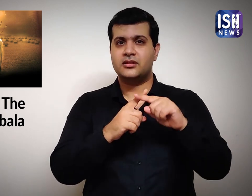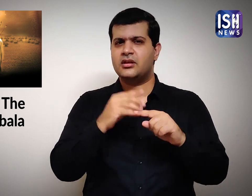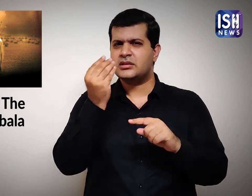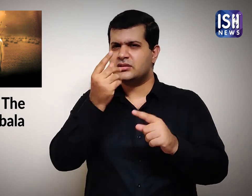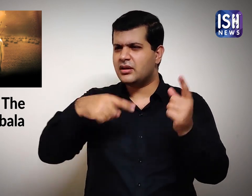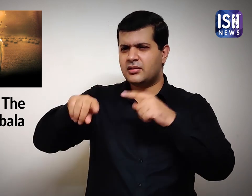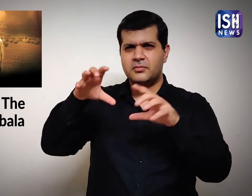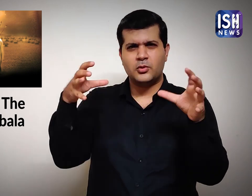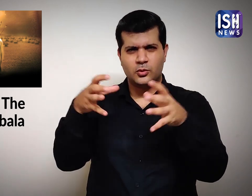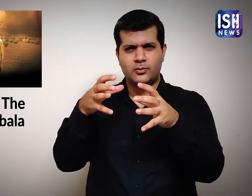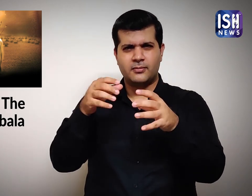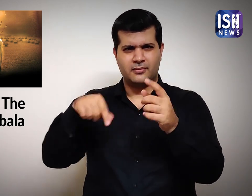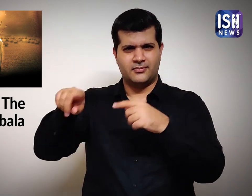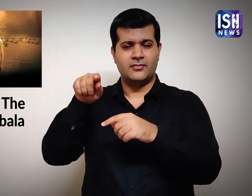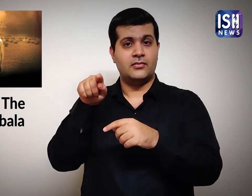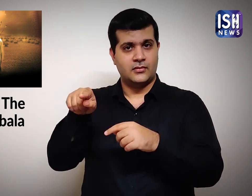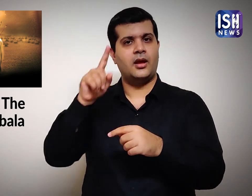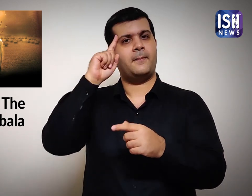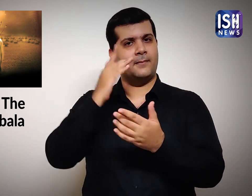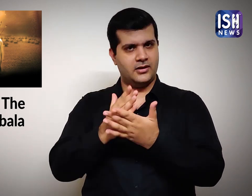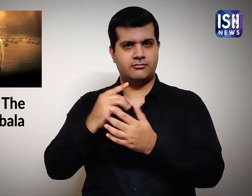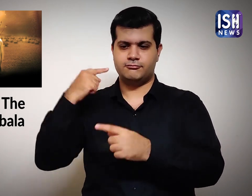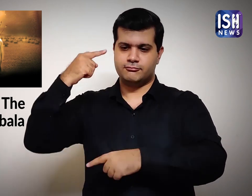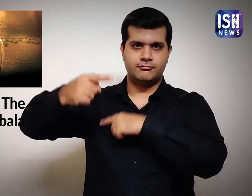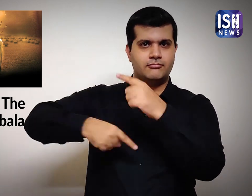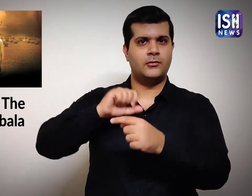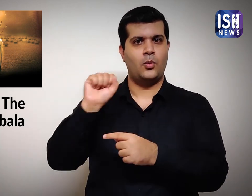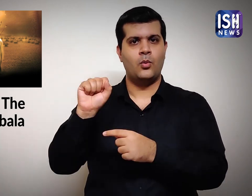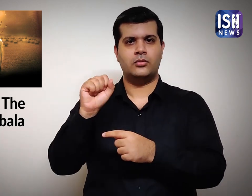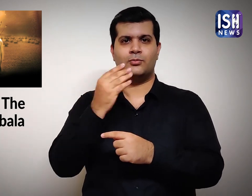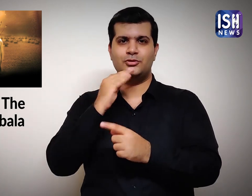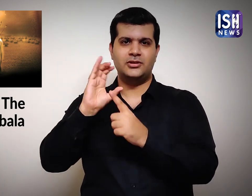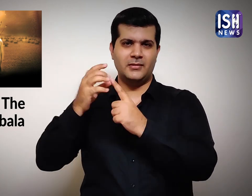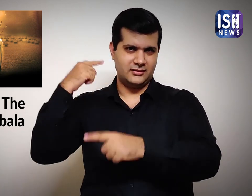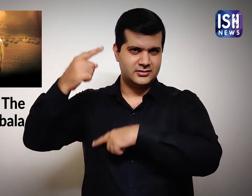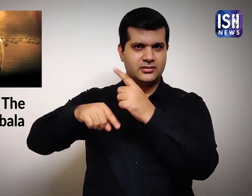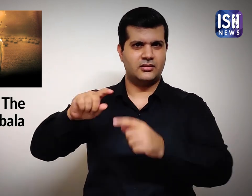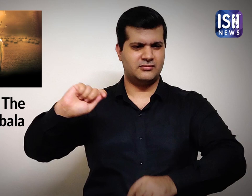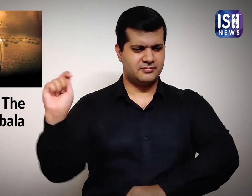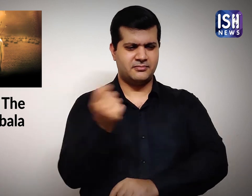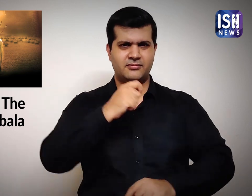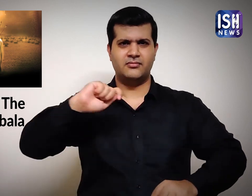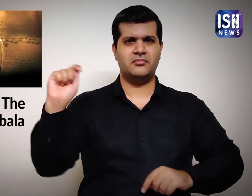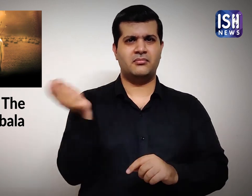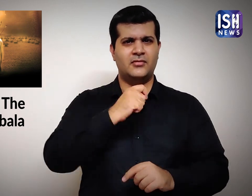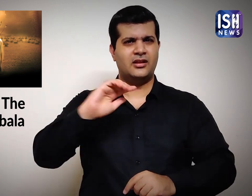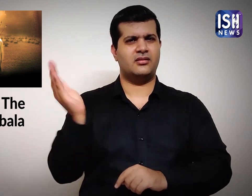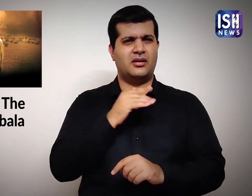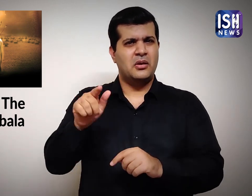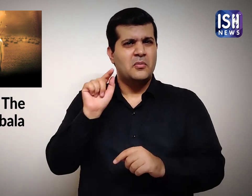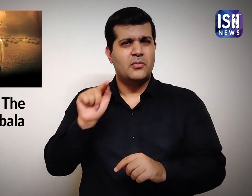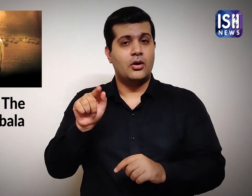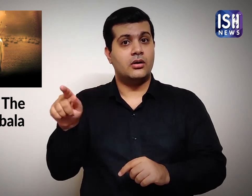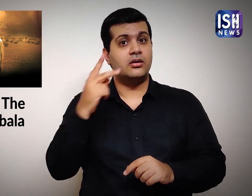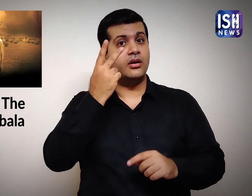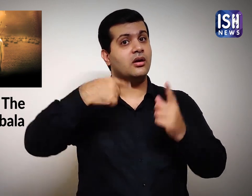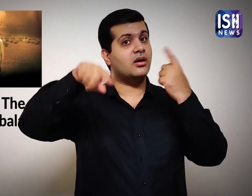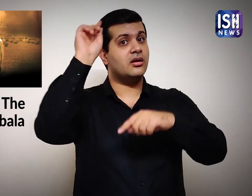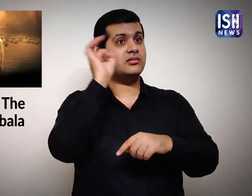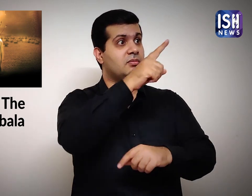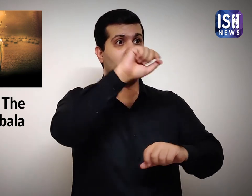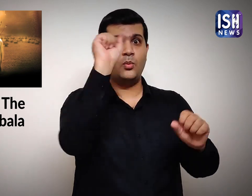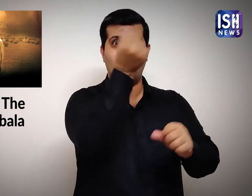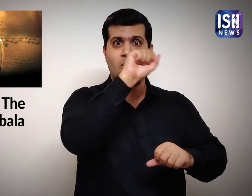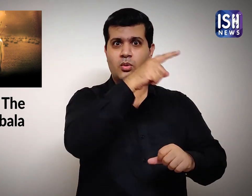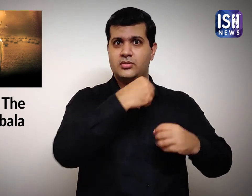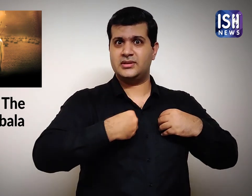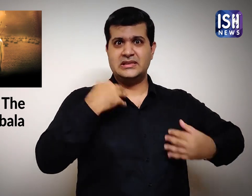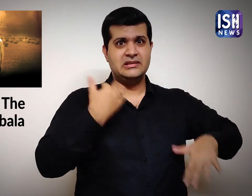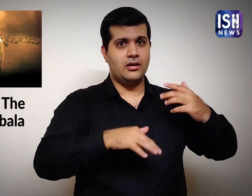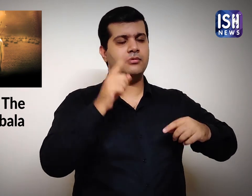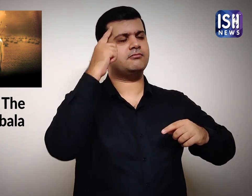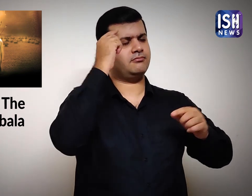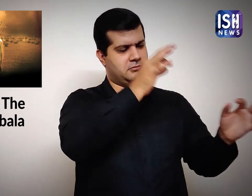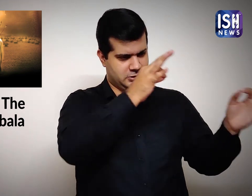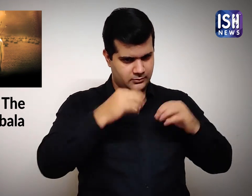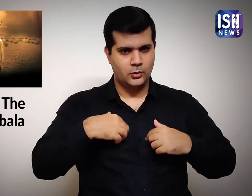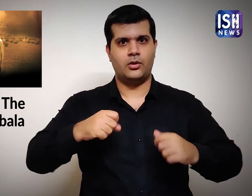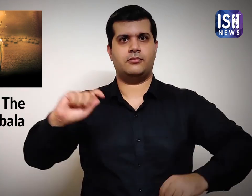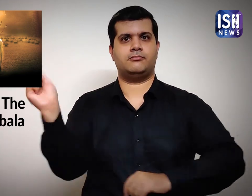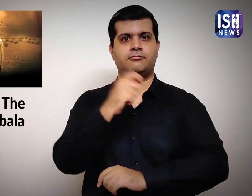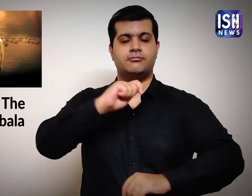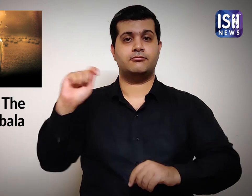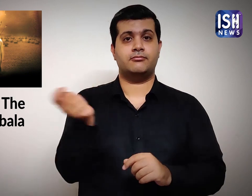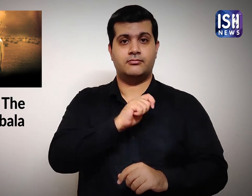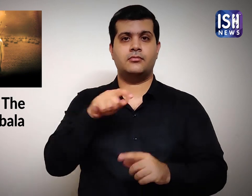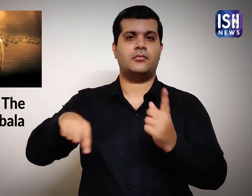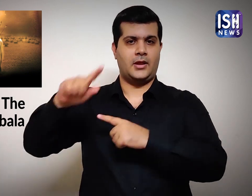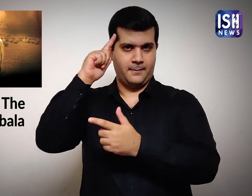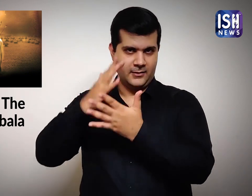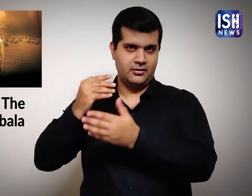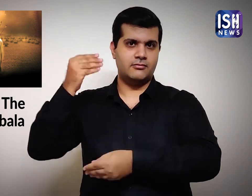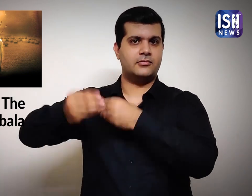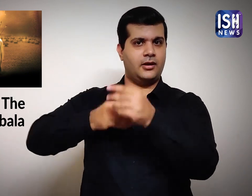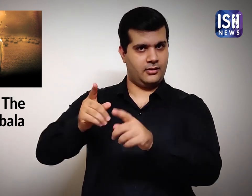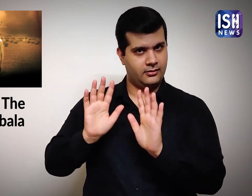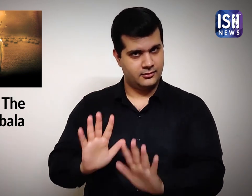Some beat their chest as a cultural tradition to display their grievance over the sufferings of Hussain.